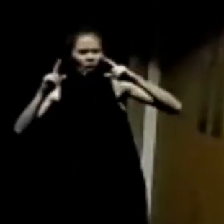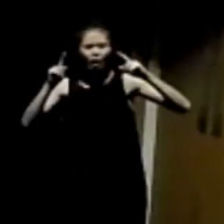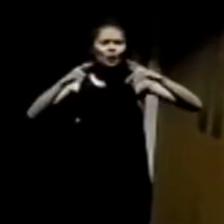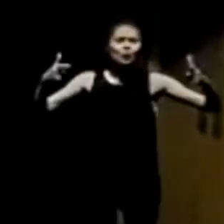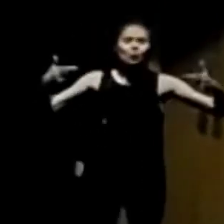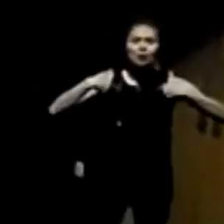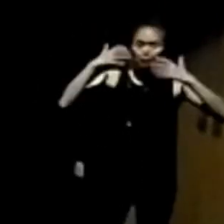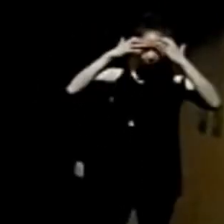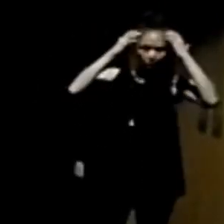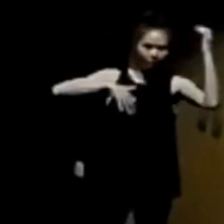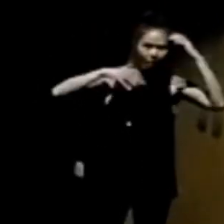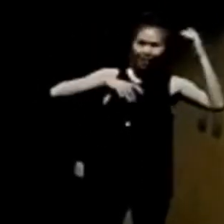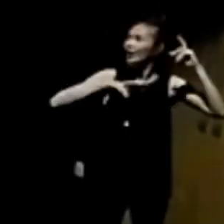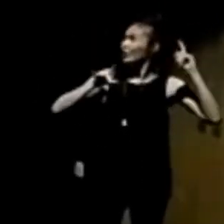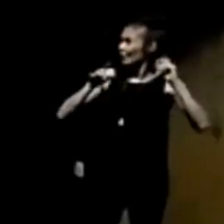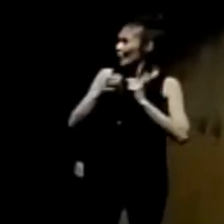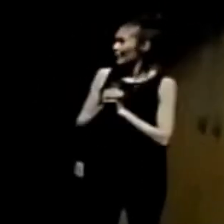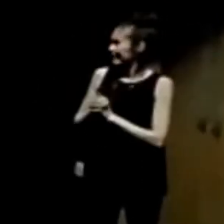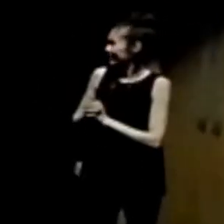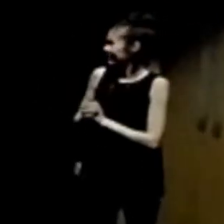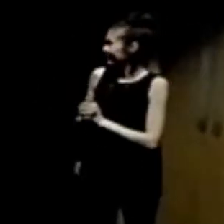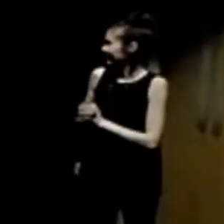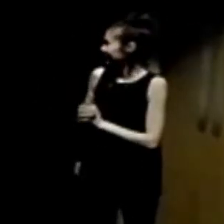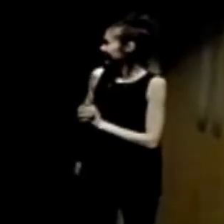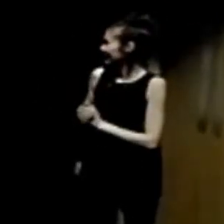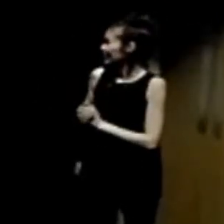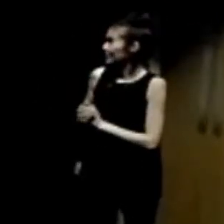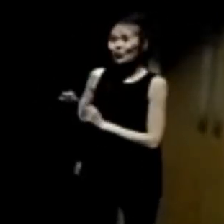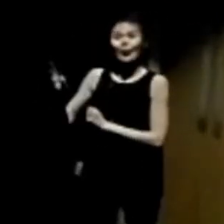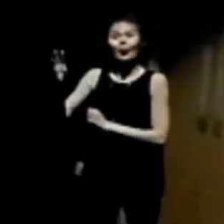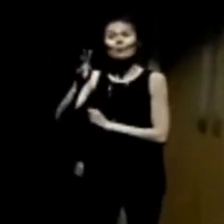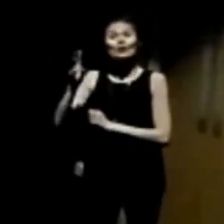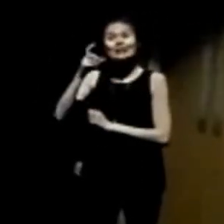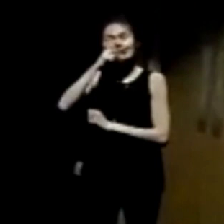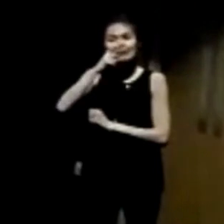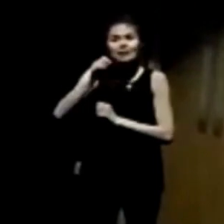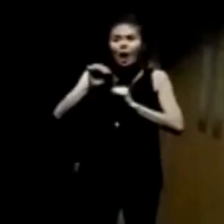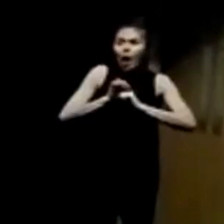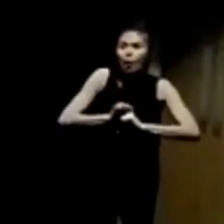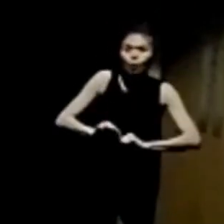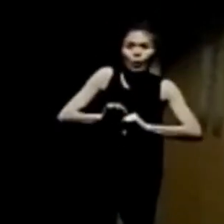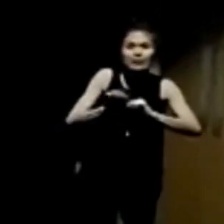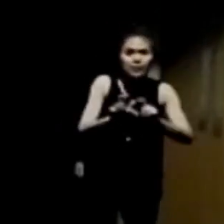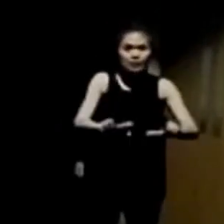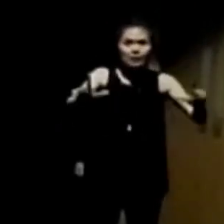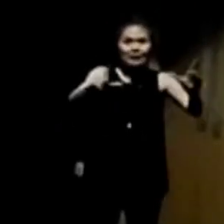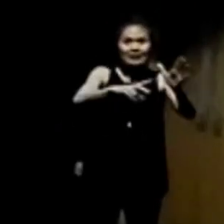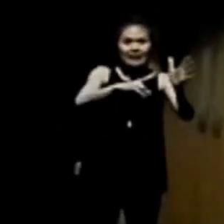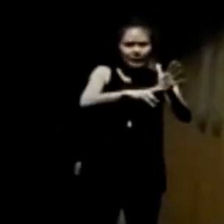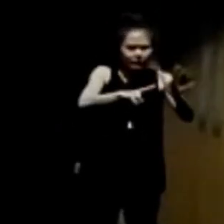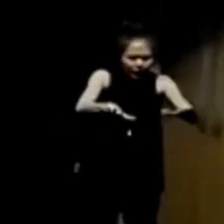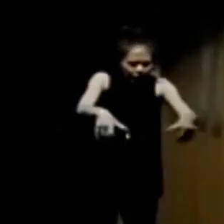So that's where we get up to. We've got these three and then they're waiting for the television show to start, Giggle Box to start.